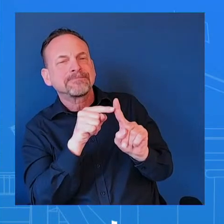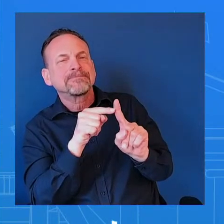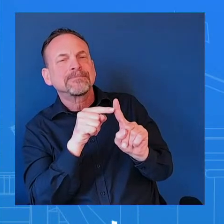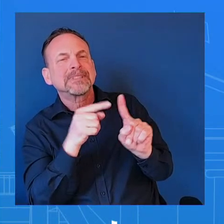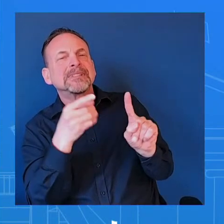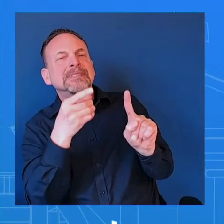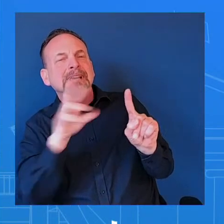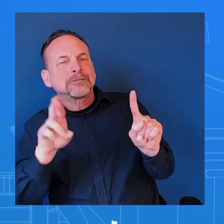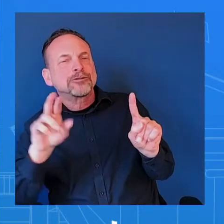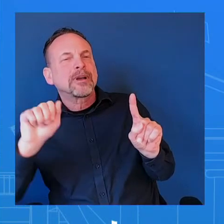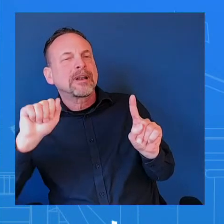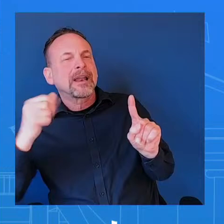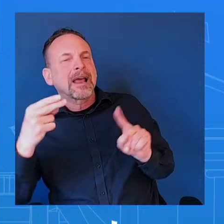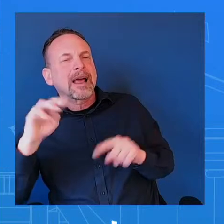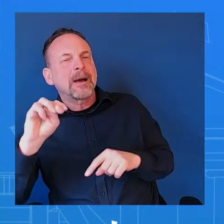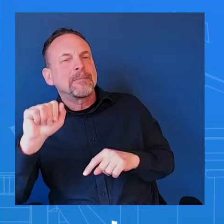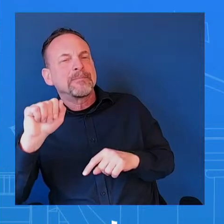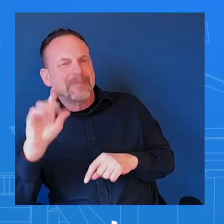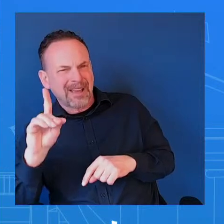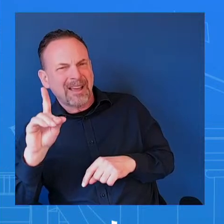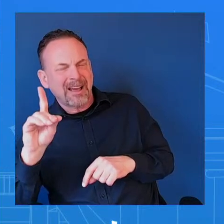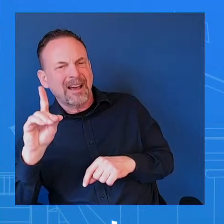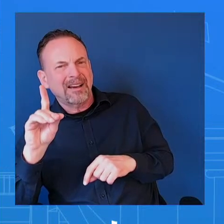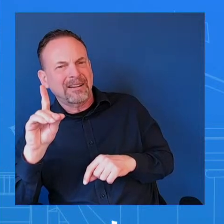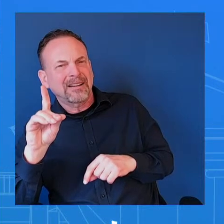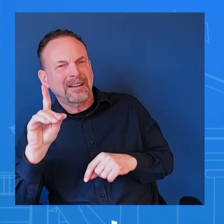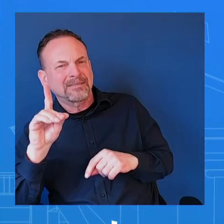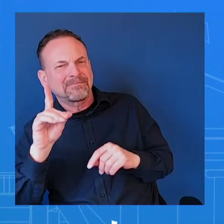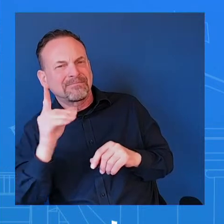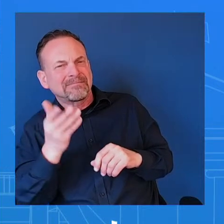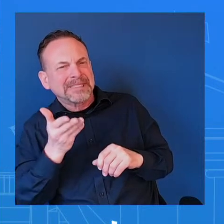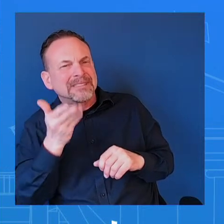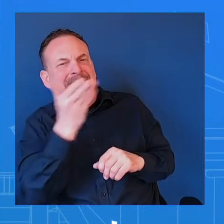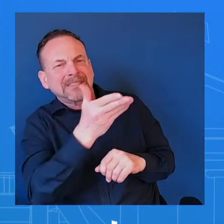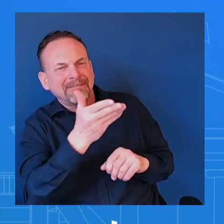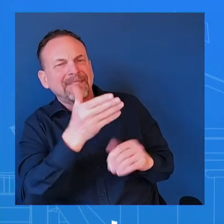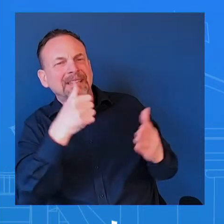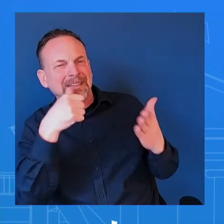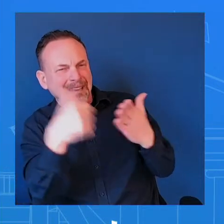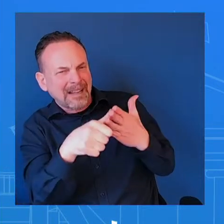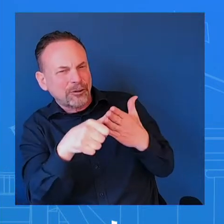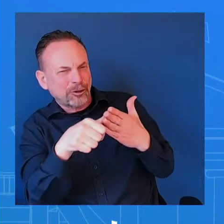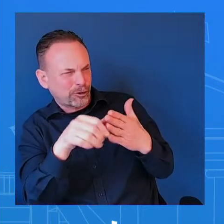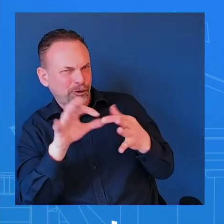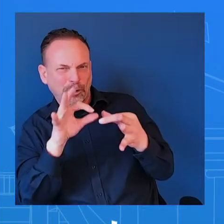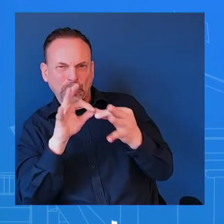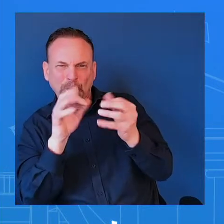who is living in Rafah. Has the President read that letter? Ms. Jean-Pierre: So, I'm going to be really careful here.